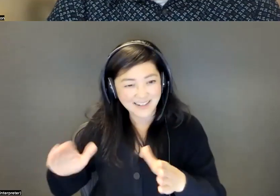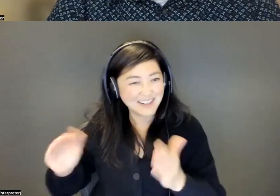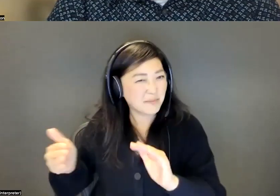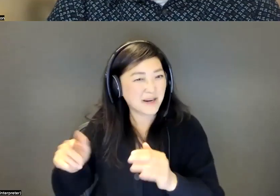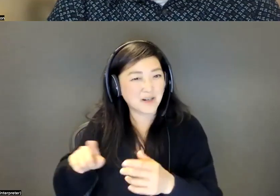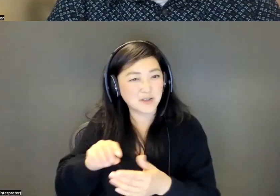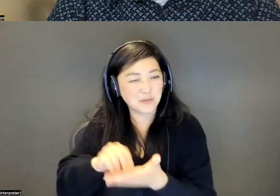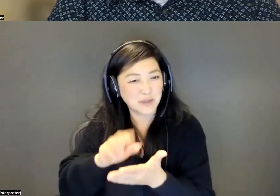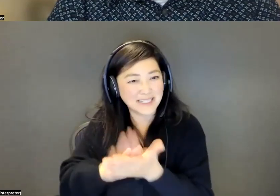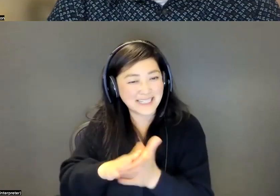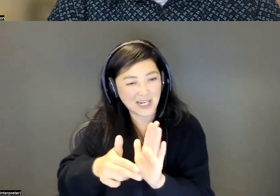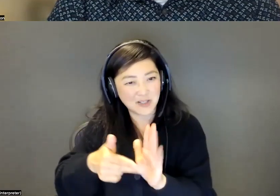Kieron: Yeah.